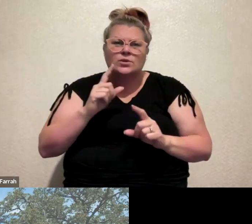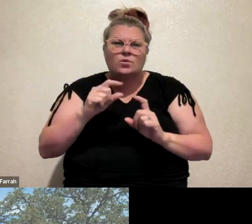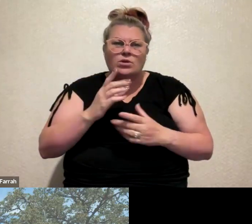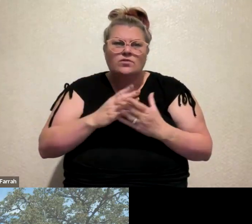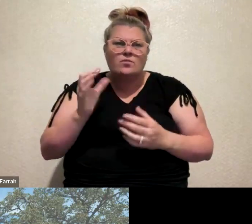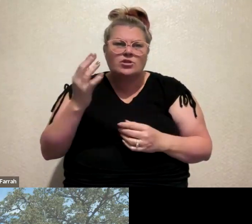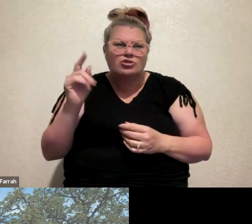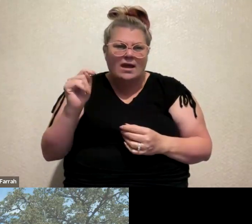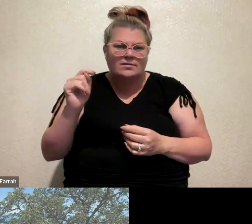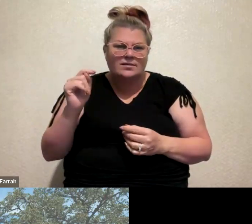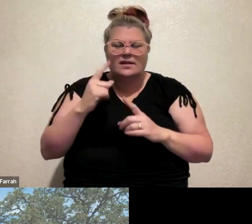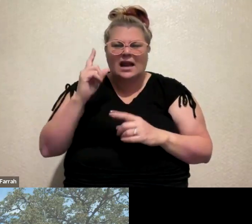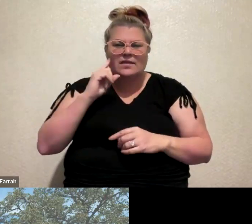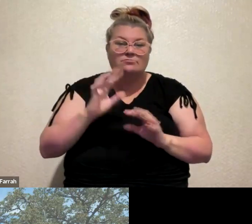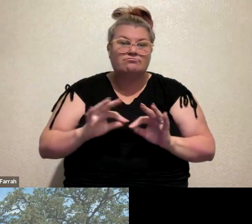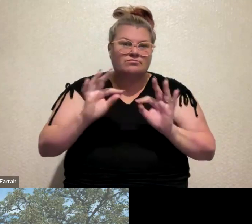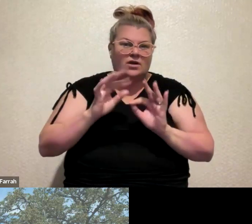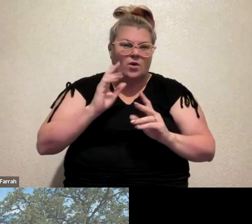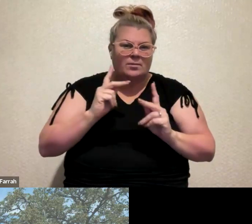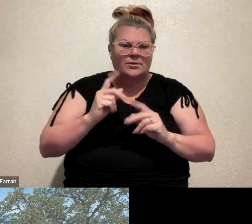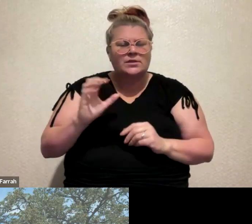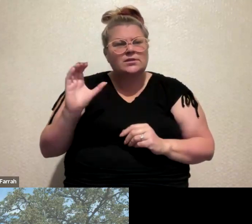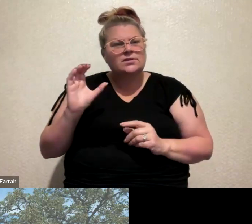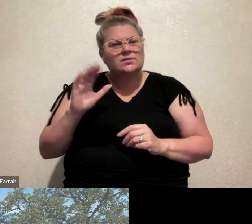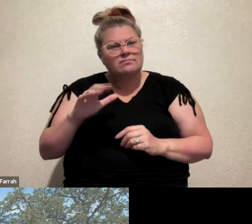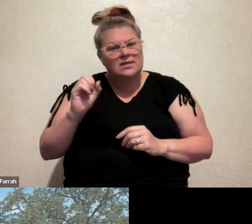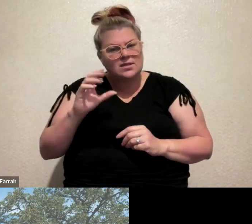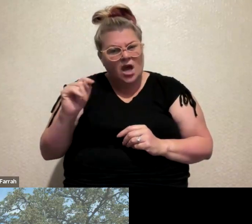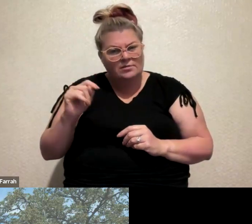relevant for people here. They might have Scott. One question is, it looks like the comment page